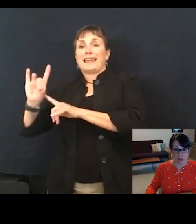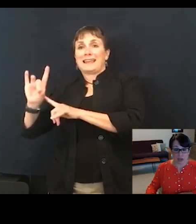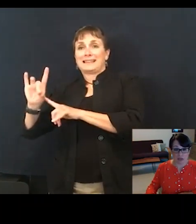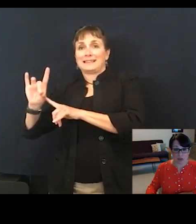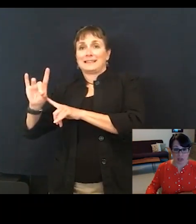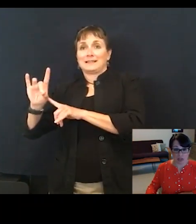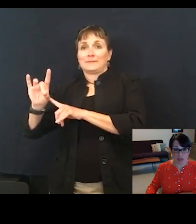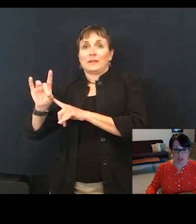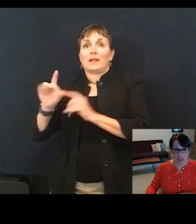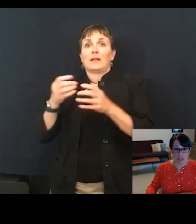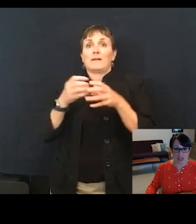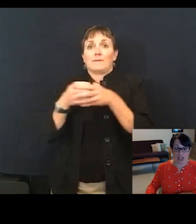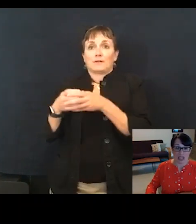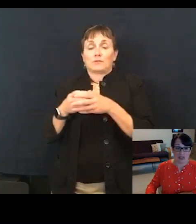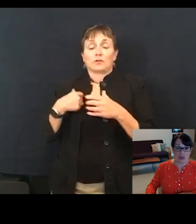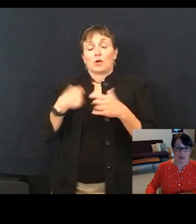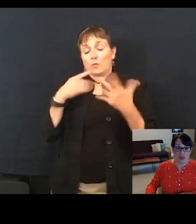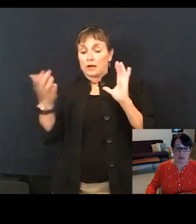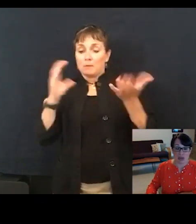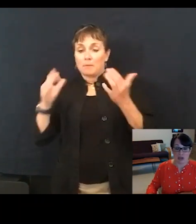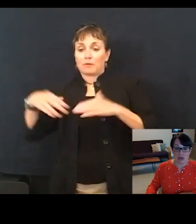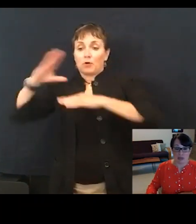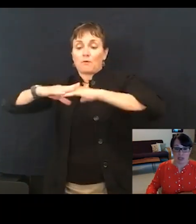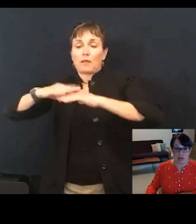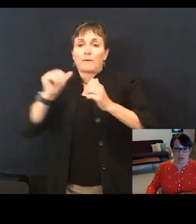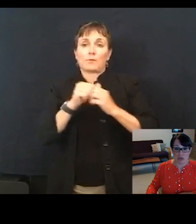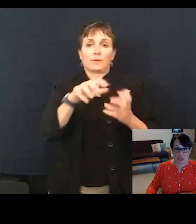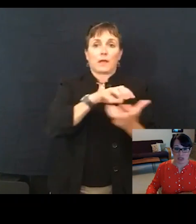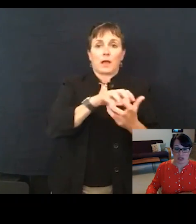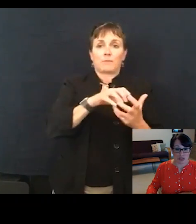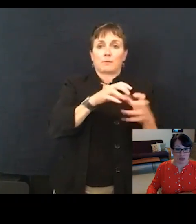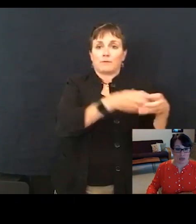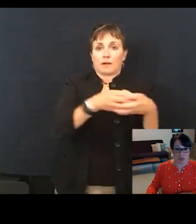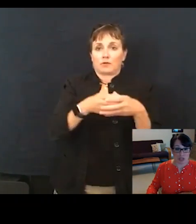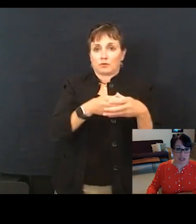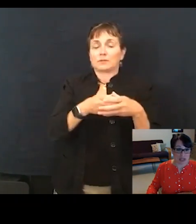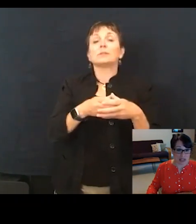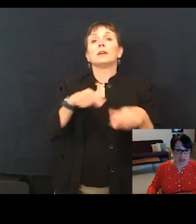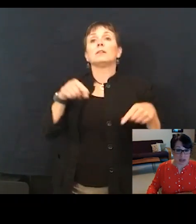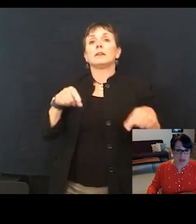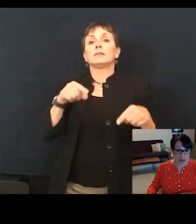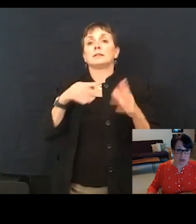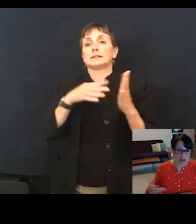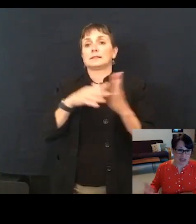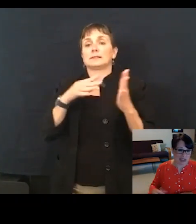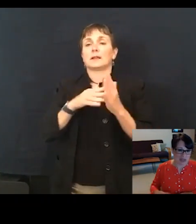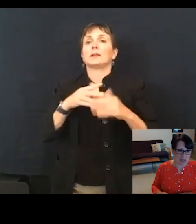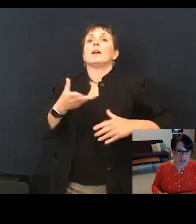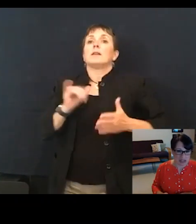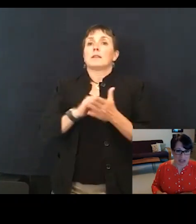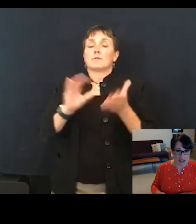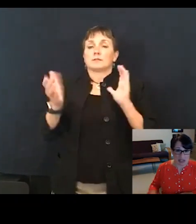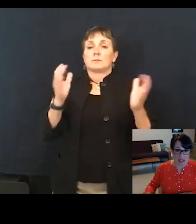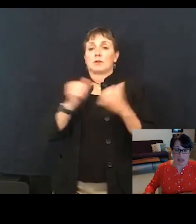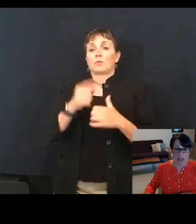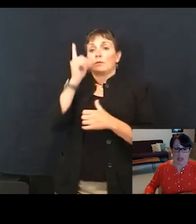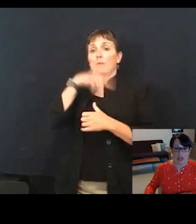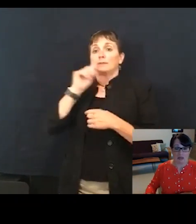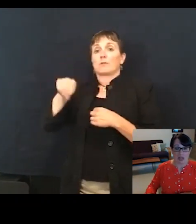platforms in the study. And those were compared to mice that were injected just with BSS alone, which is essentially like saline.